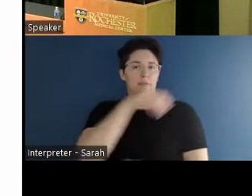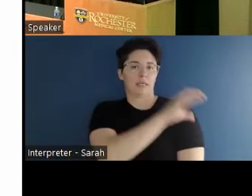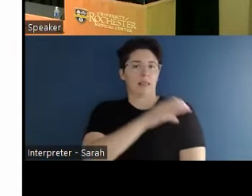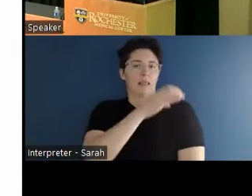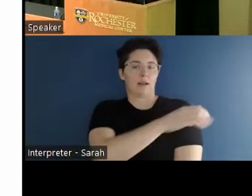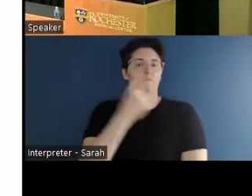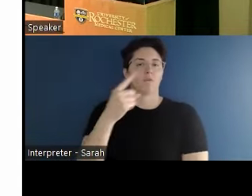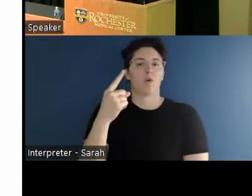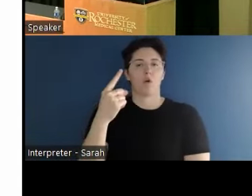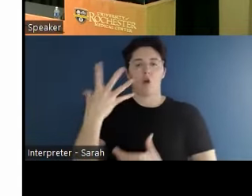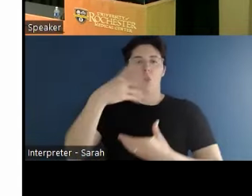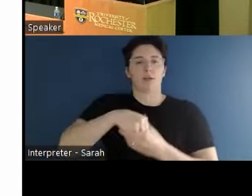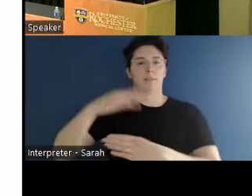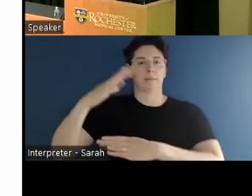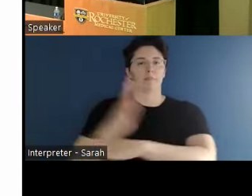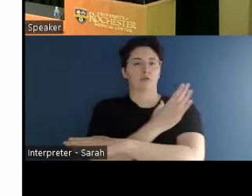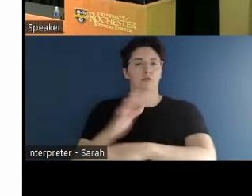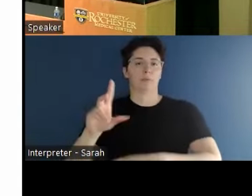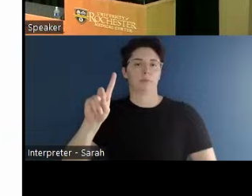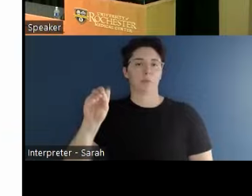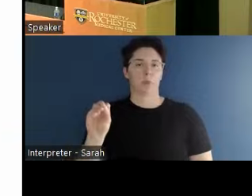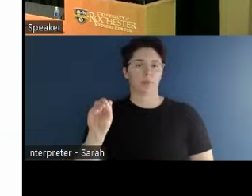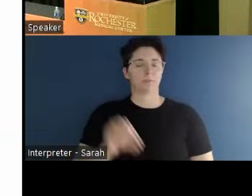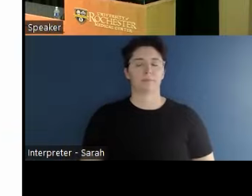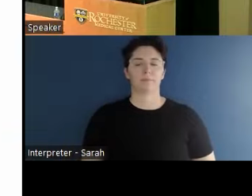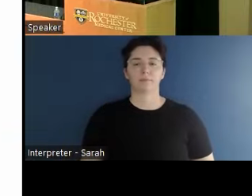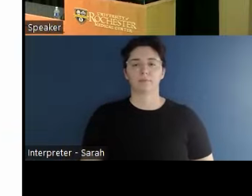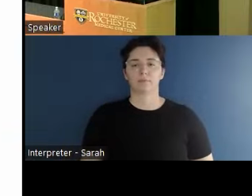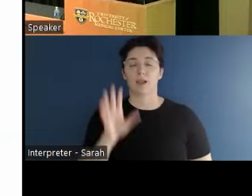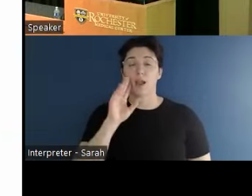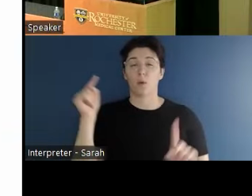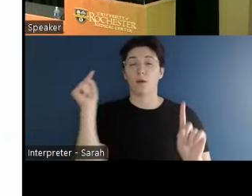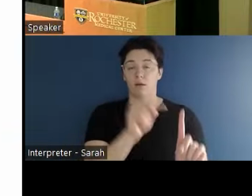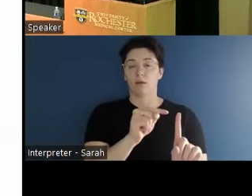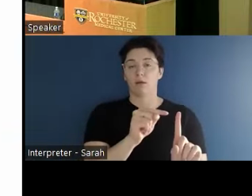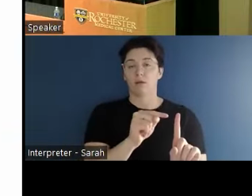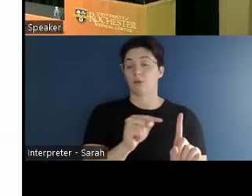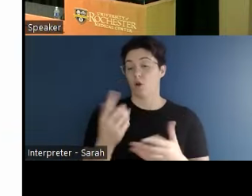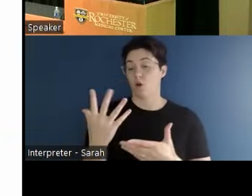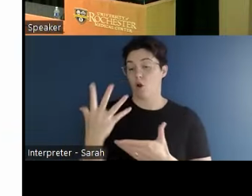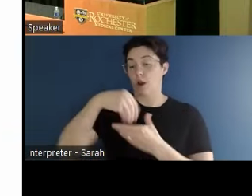Spectrum Disorder so I'm going to be referring to that as either autism or ASD throughout the